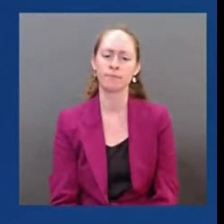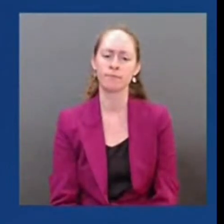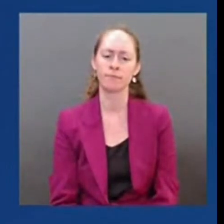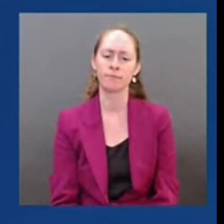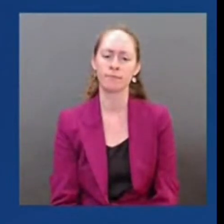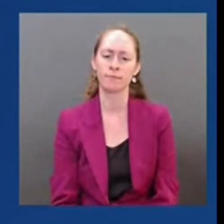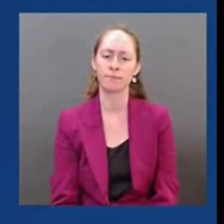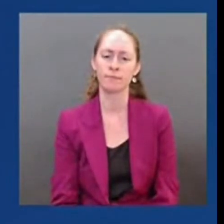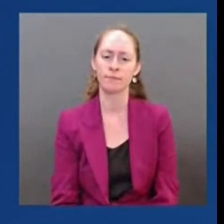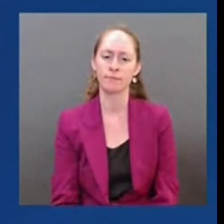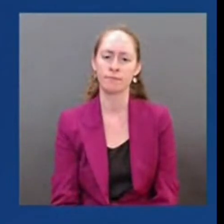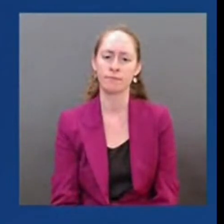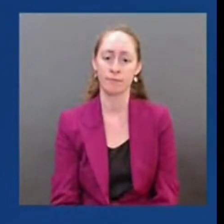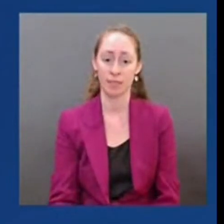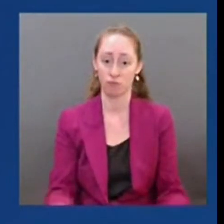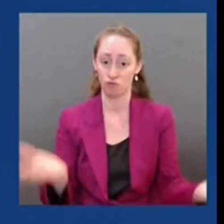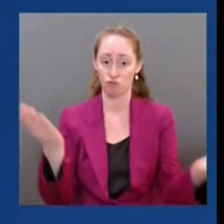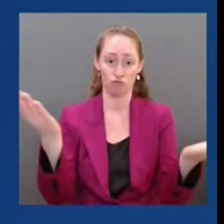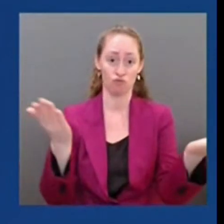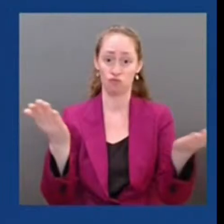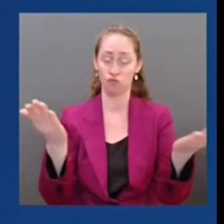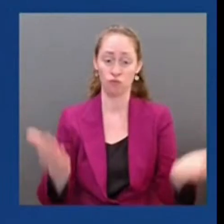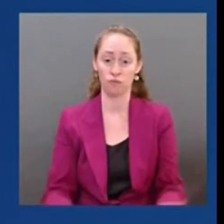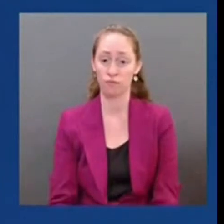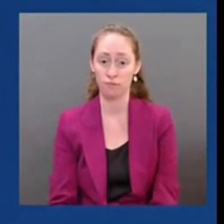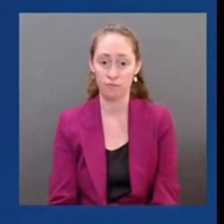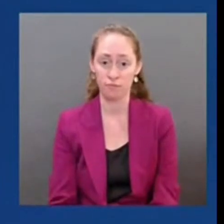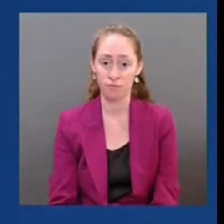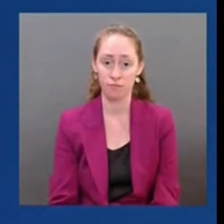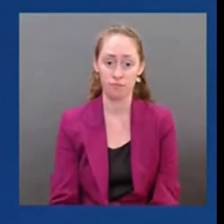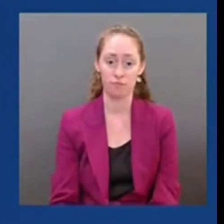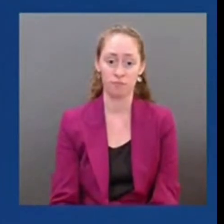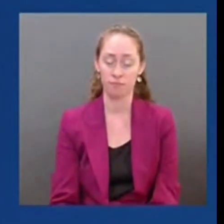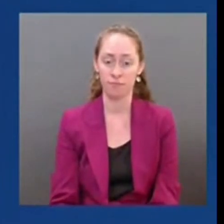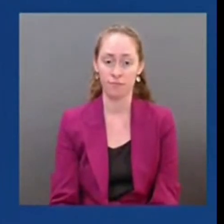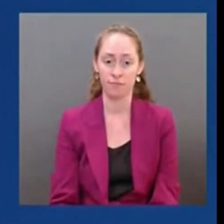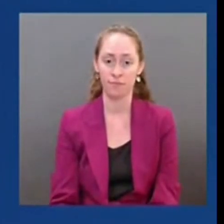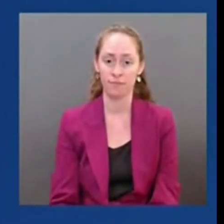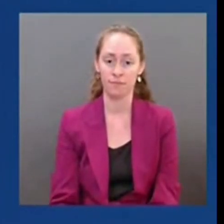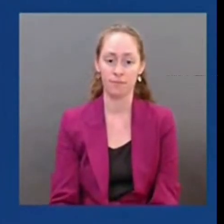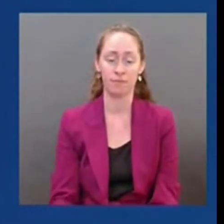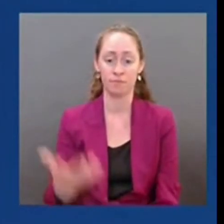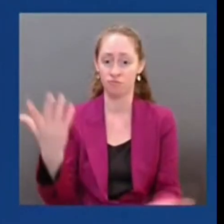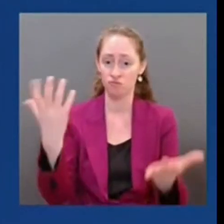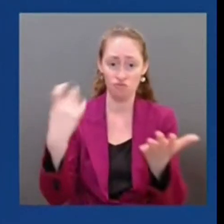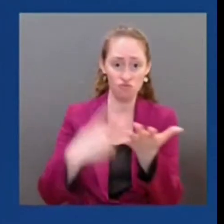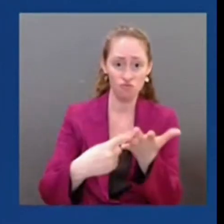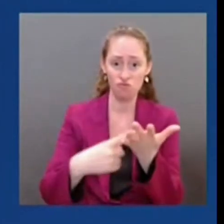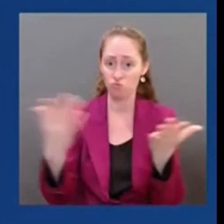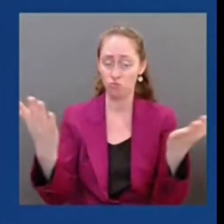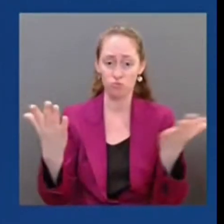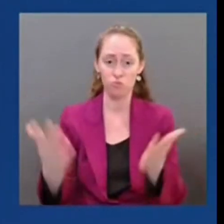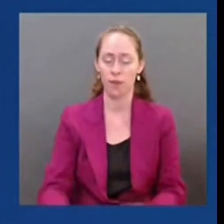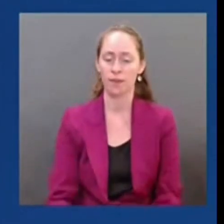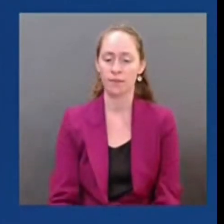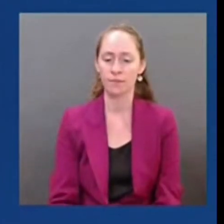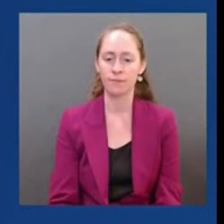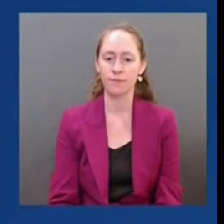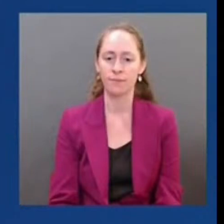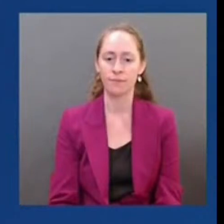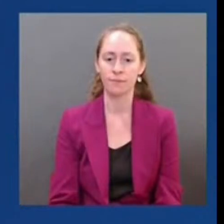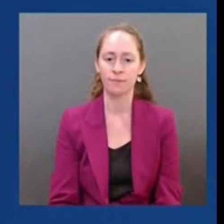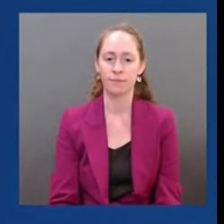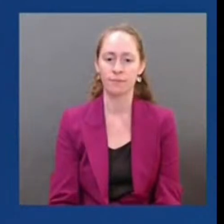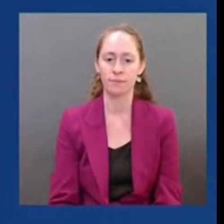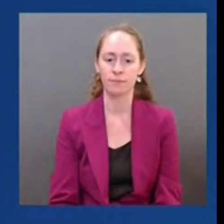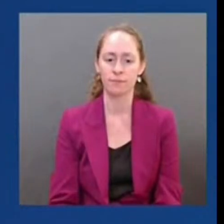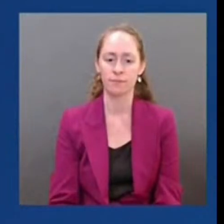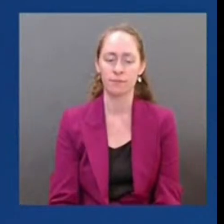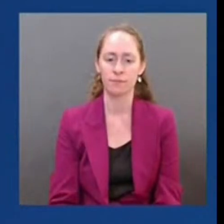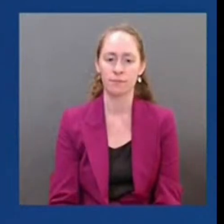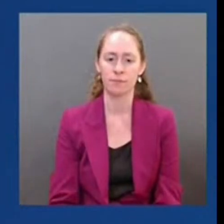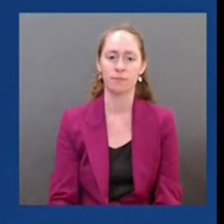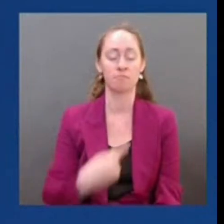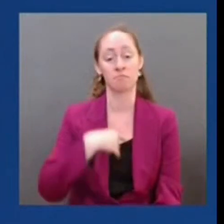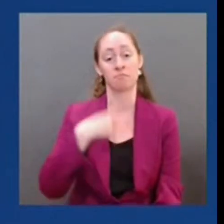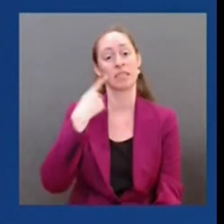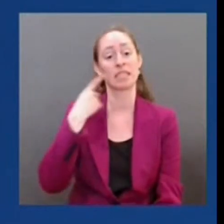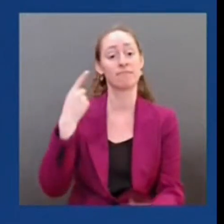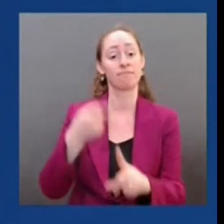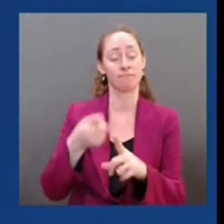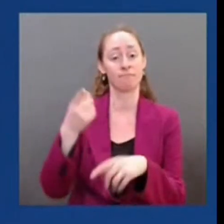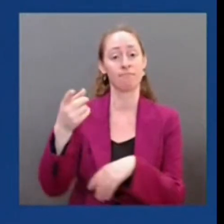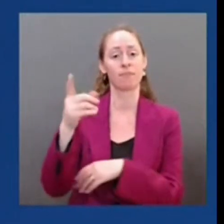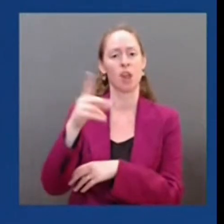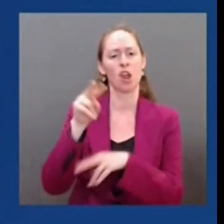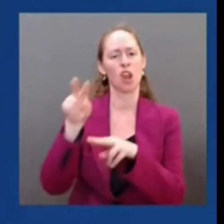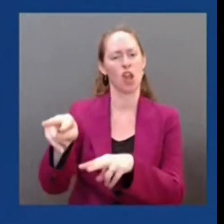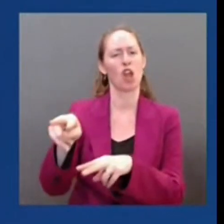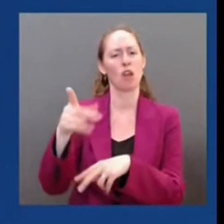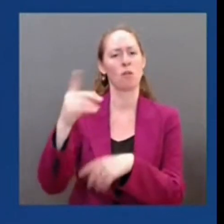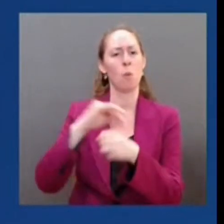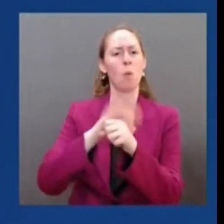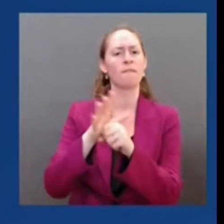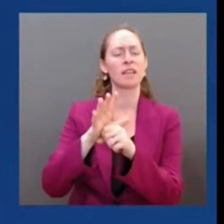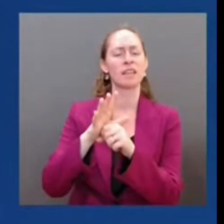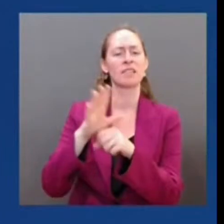I WILLSEE IF TONY OR RACHEL